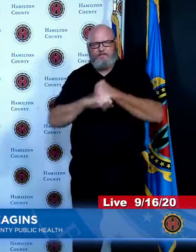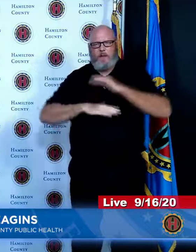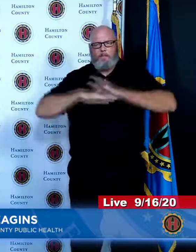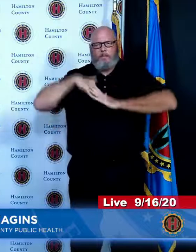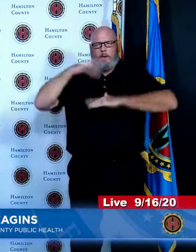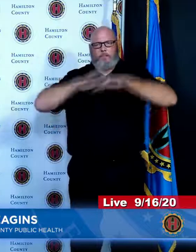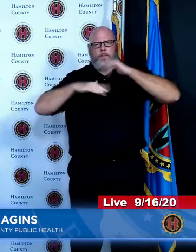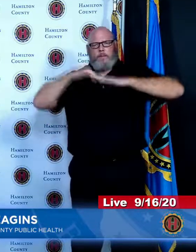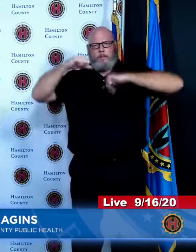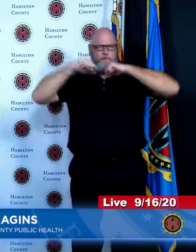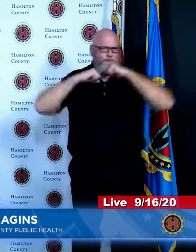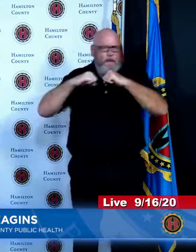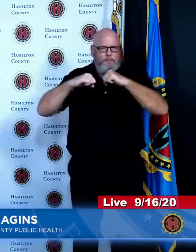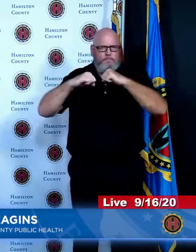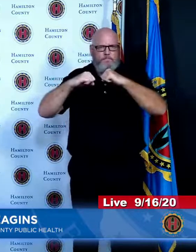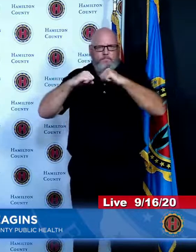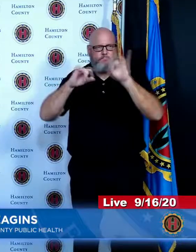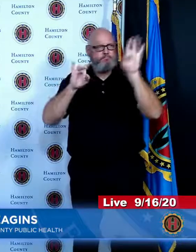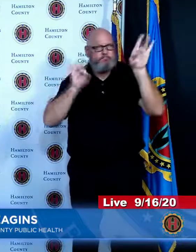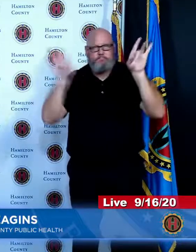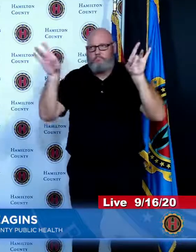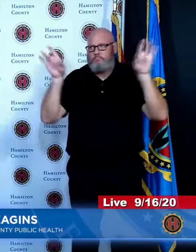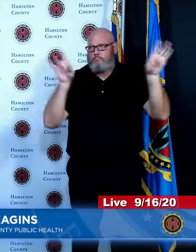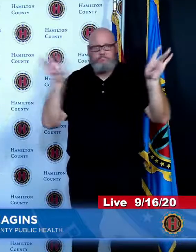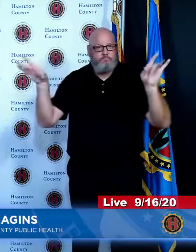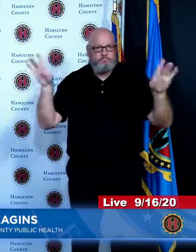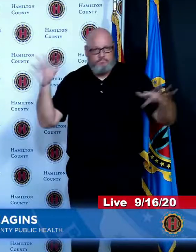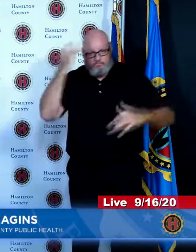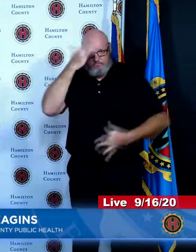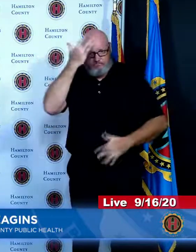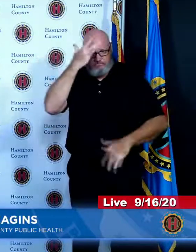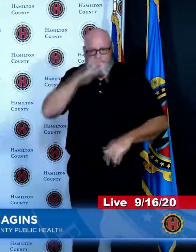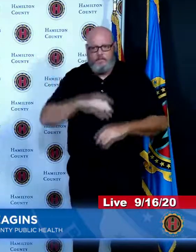flu season is October November through March